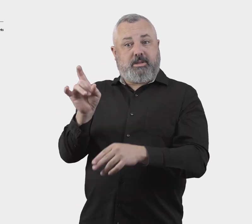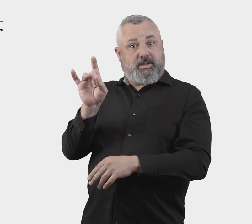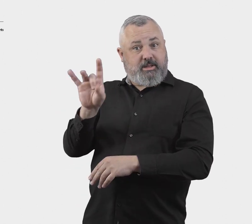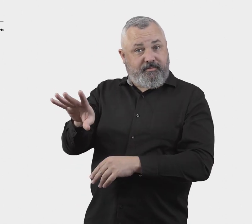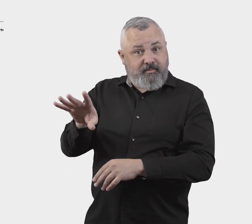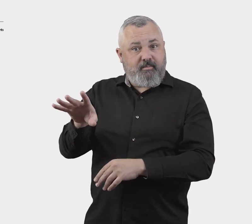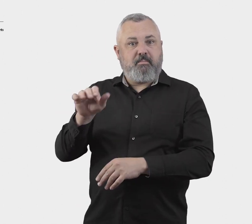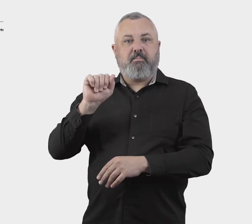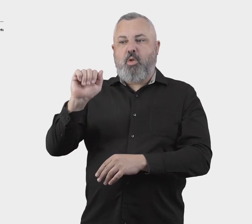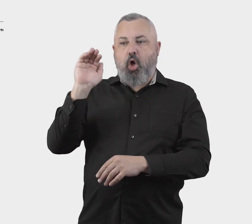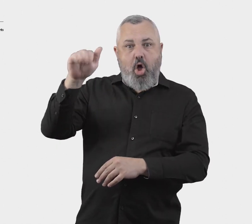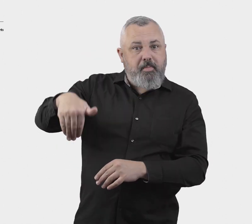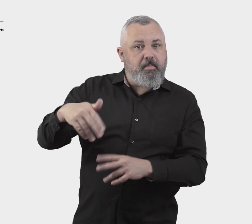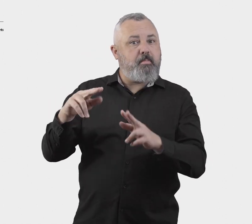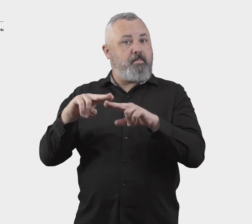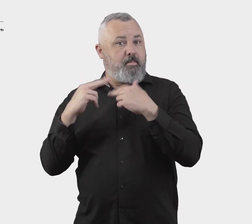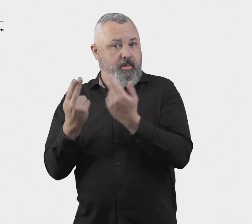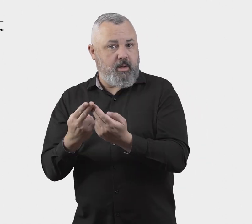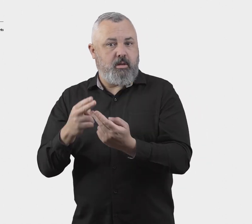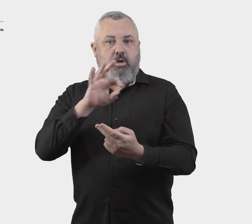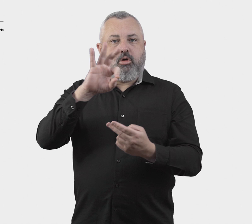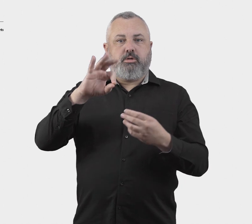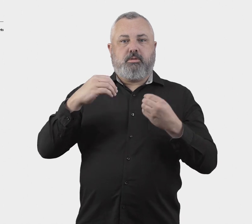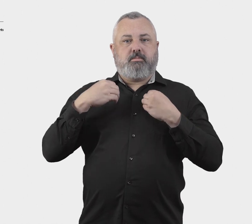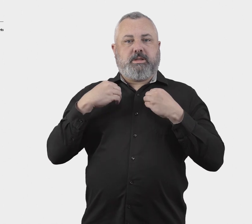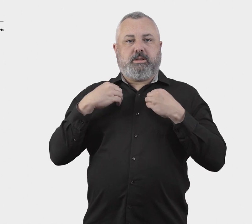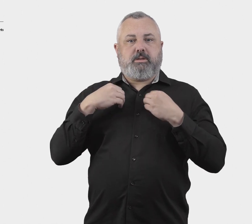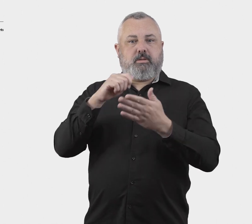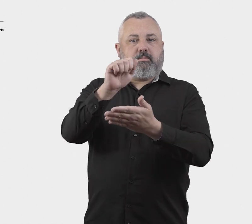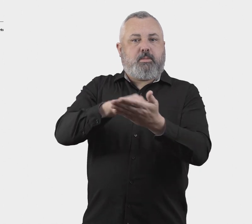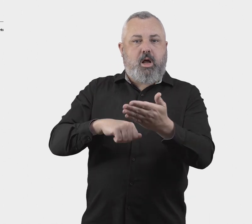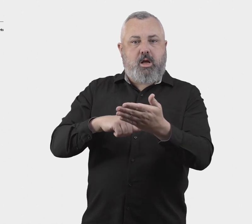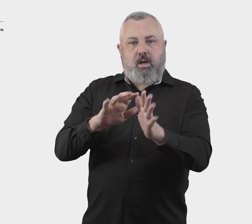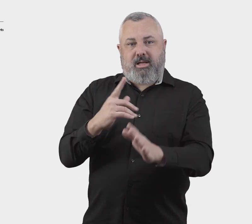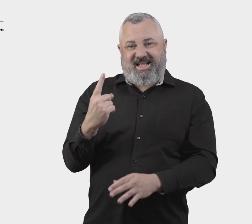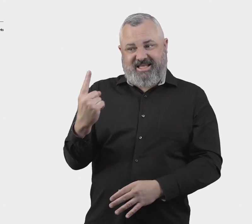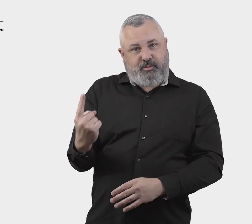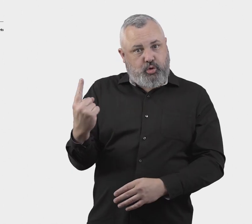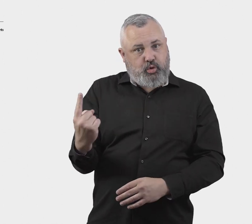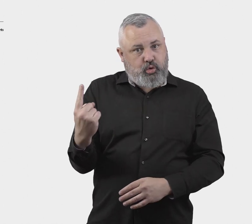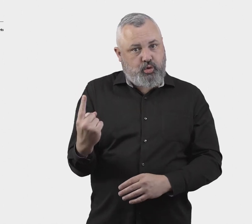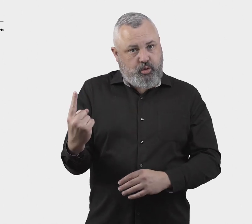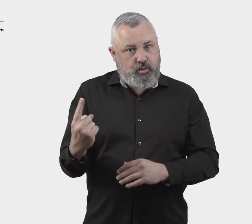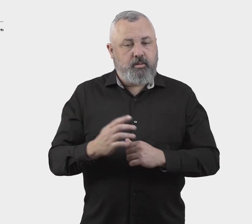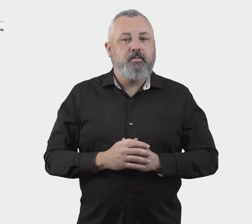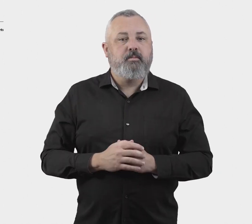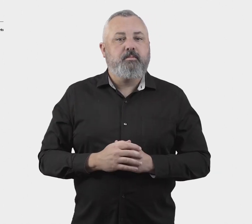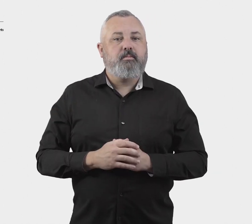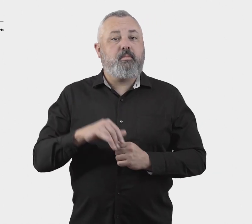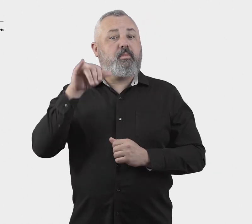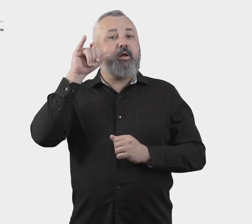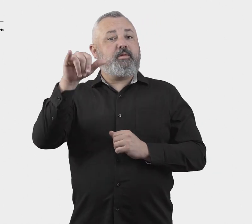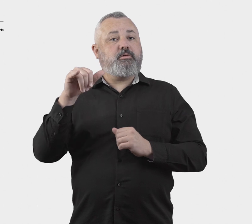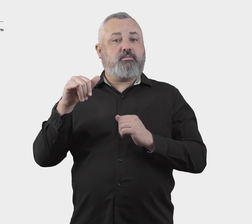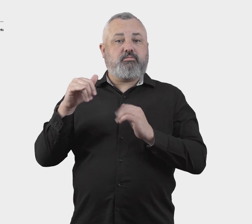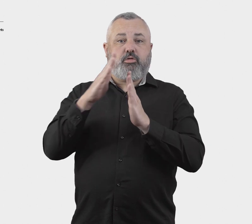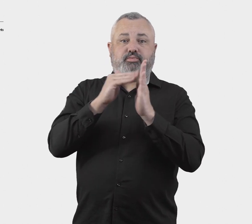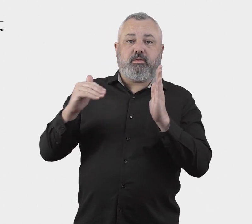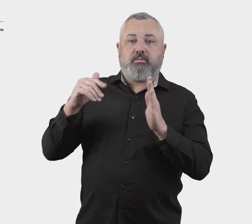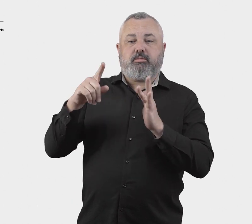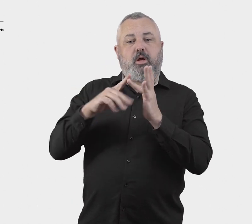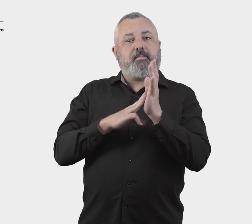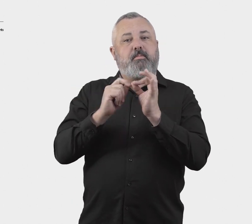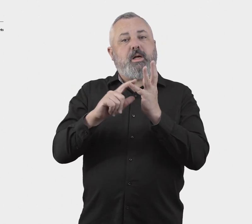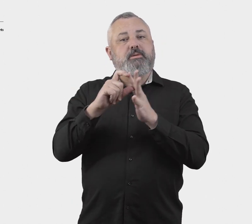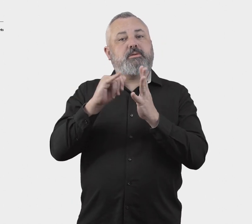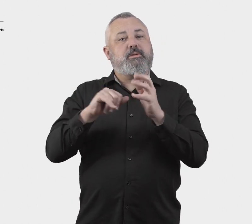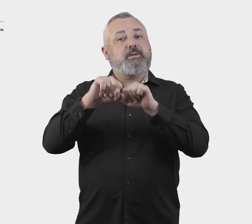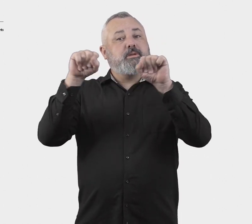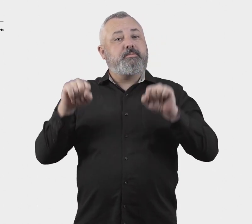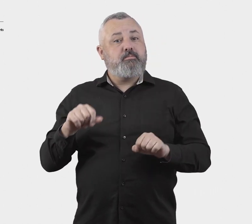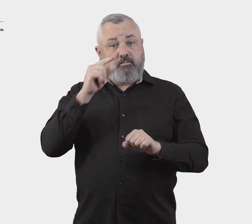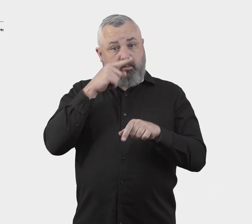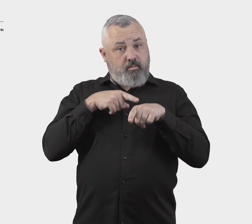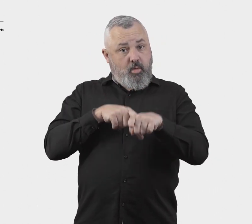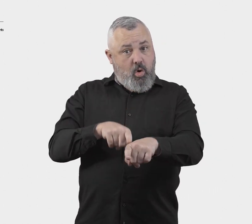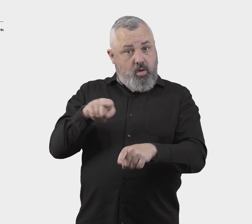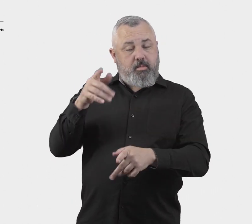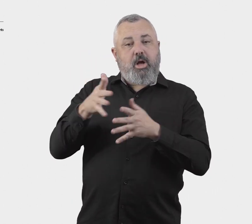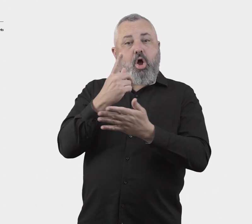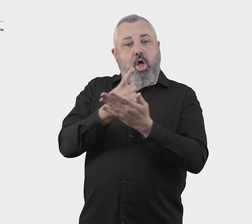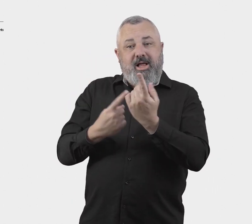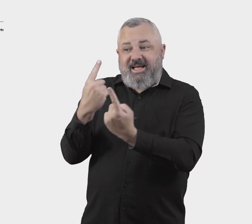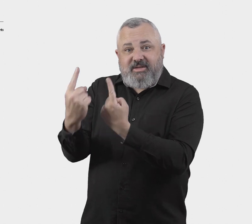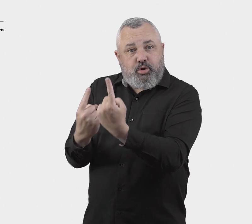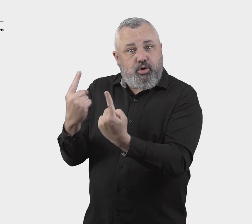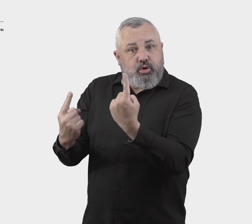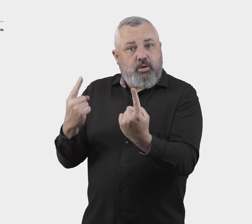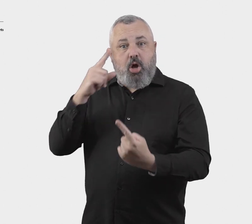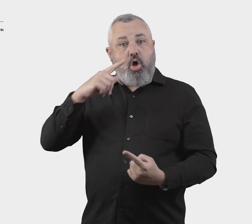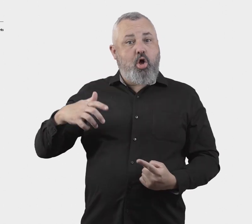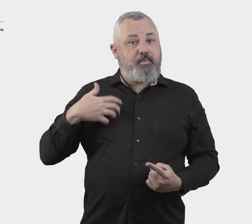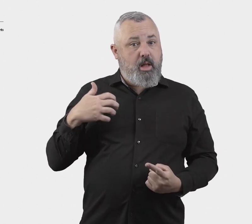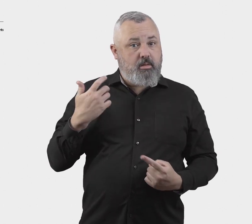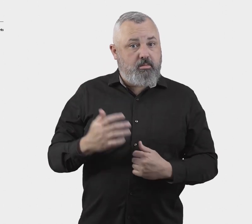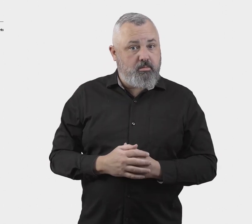is of a kind acquired for personal, domestic or household use or consumption.